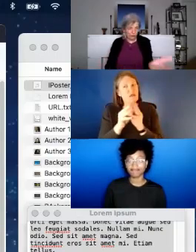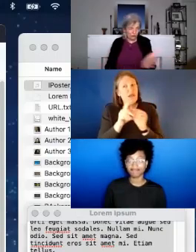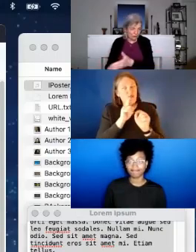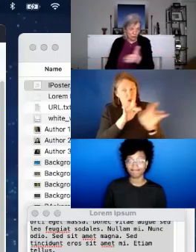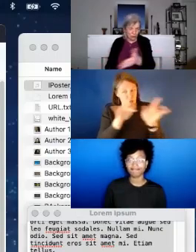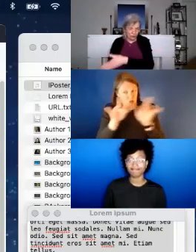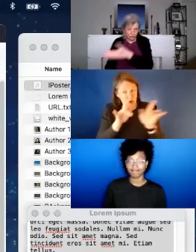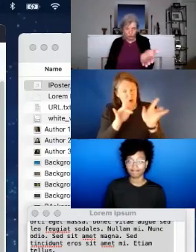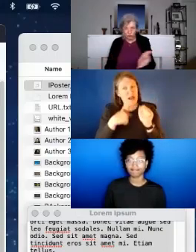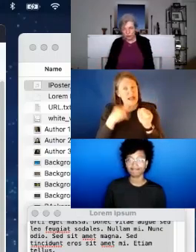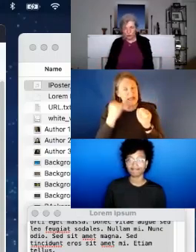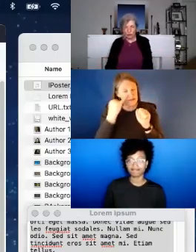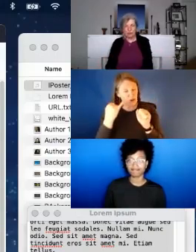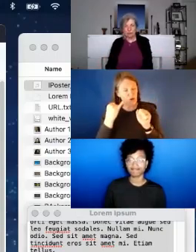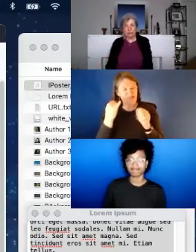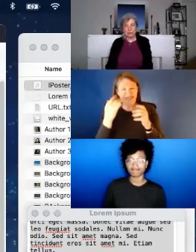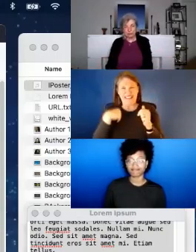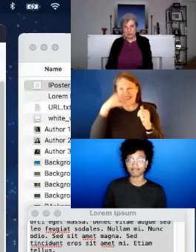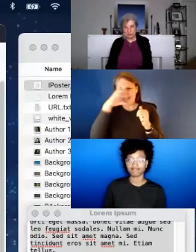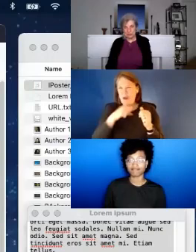you would have more control than you would in a playspace meeting